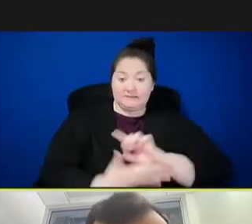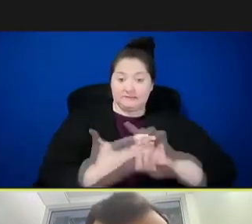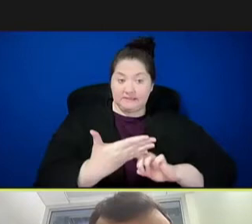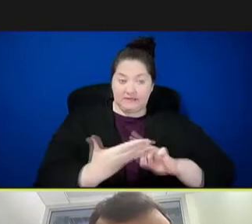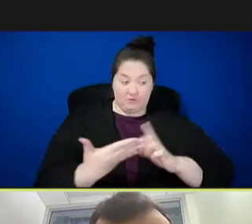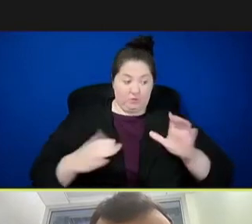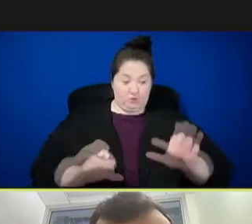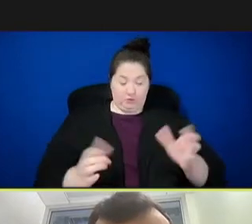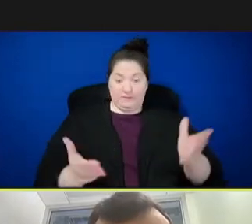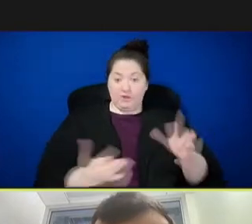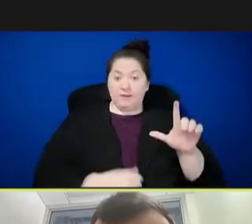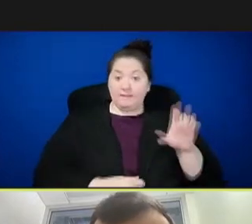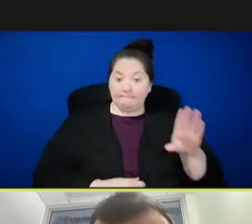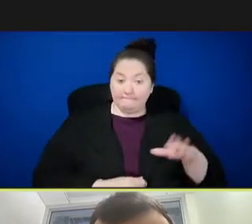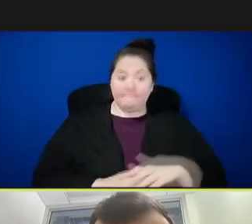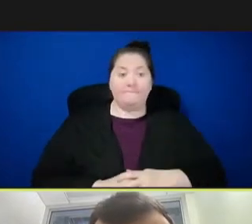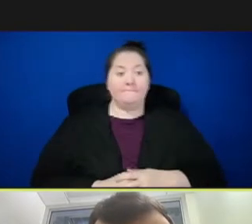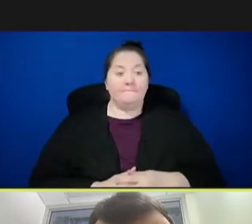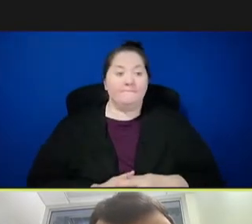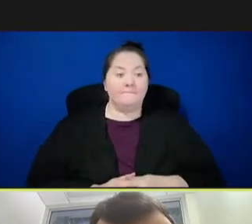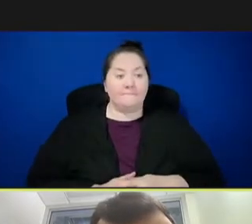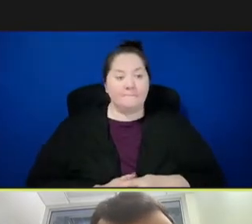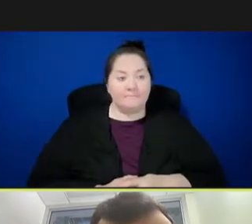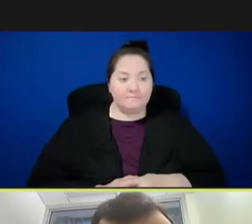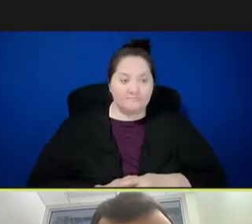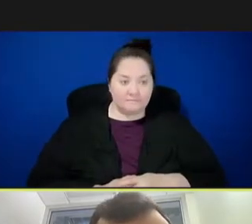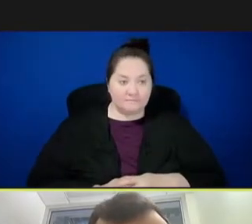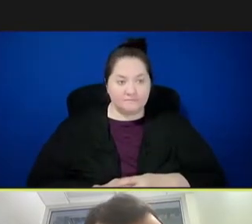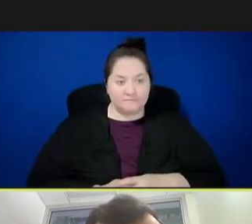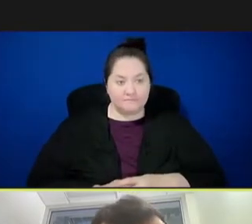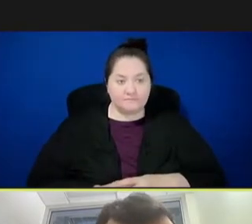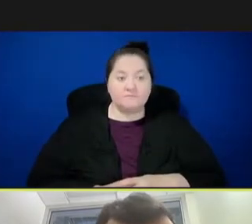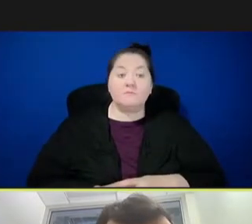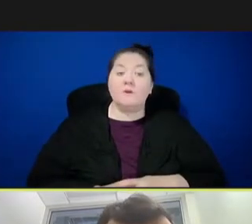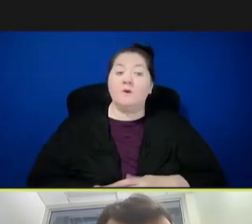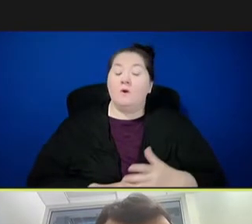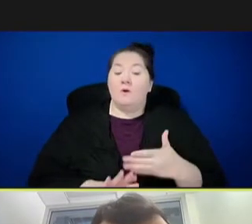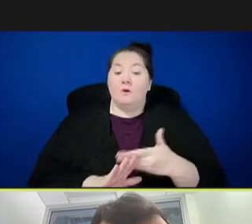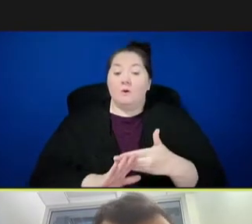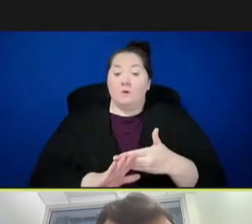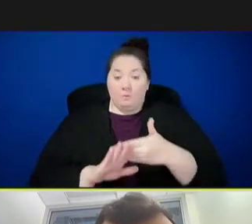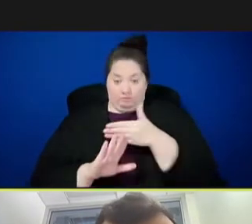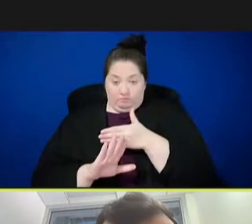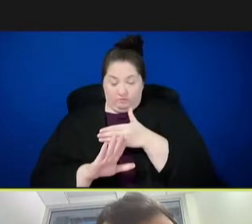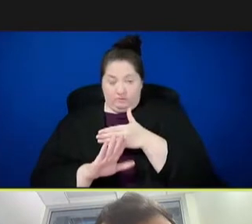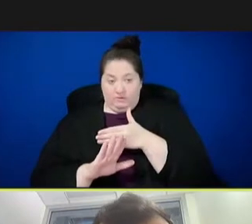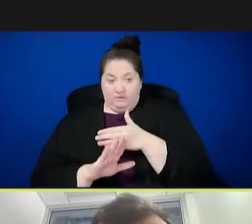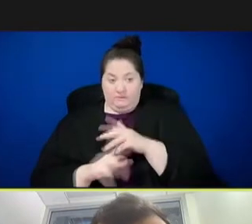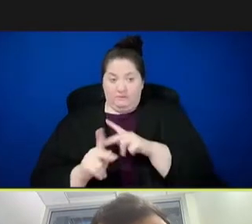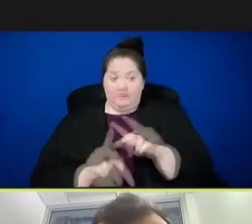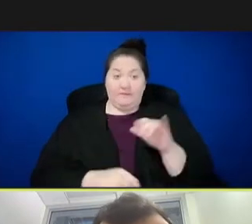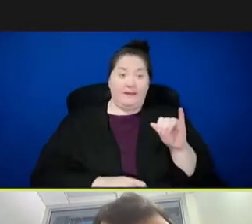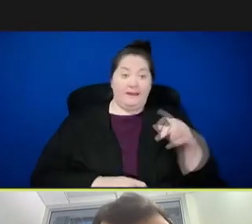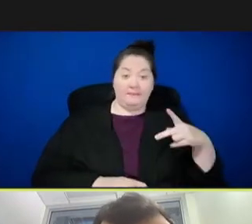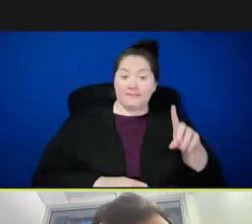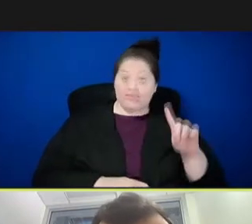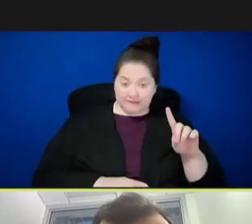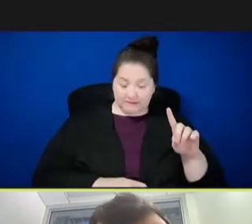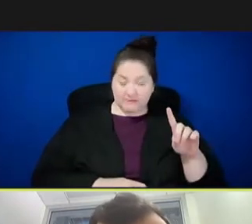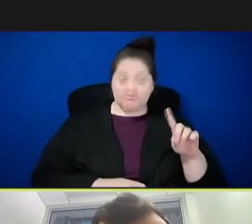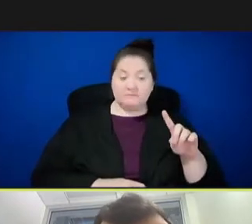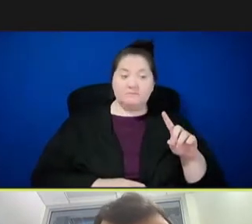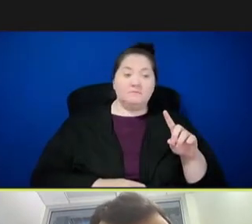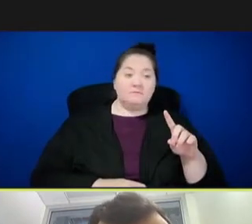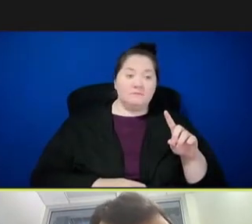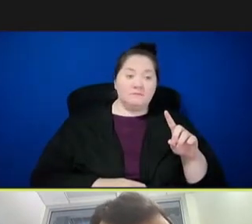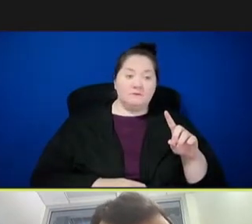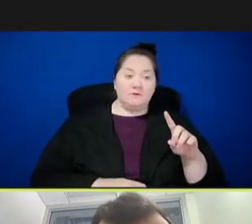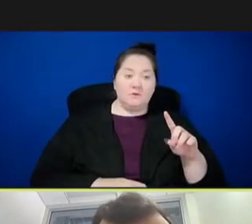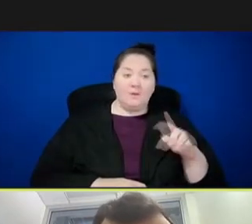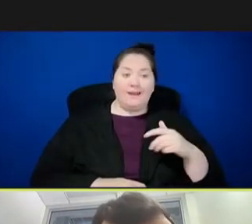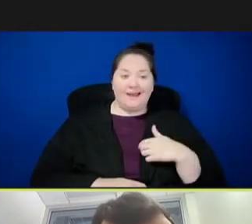in the lab. So previously, people here at the IPD have developed these self-assembling nanoparticles